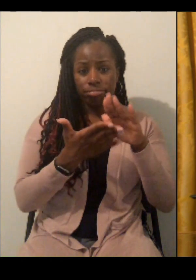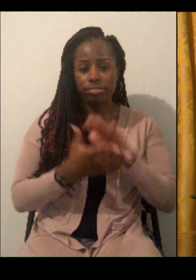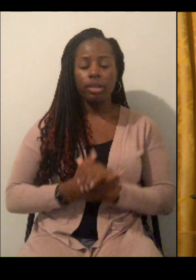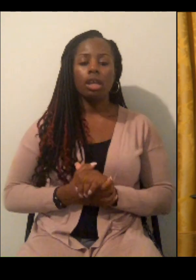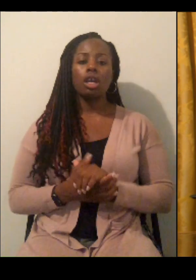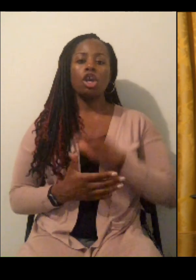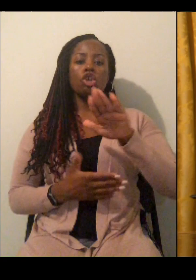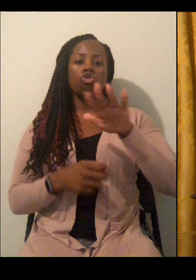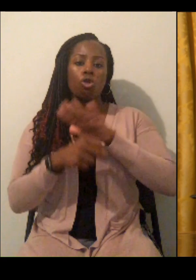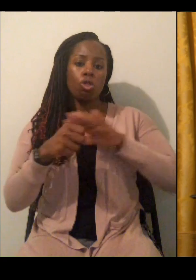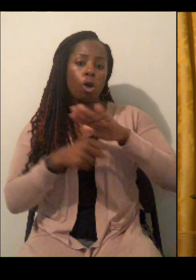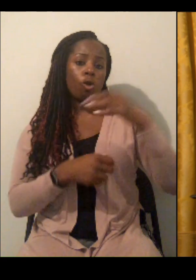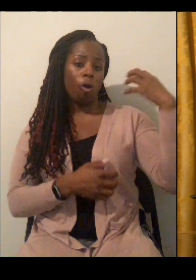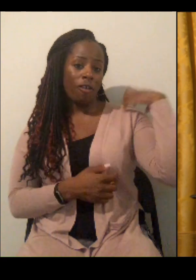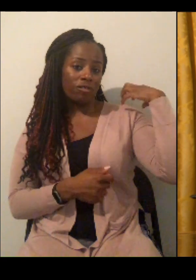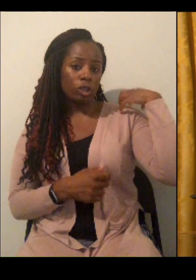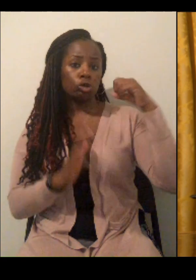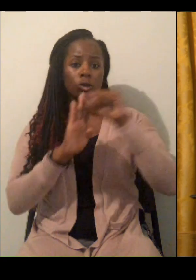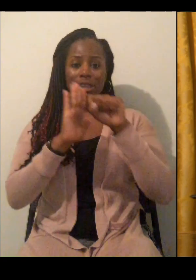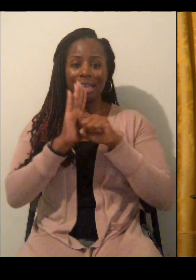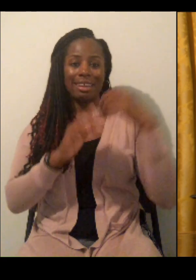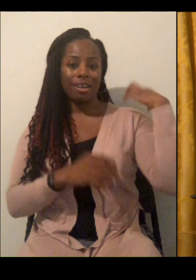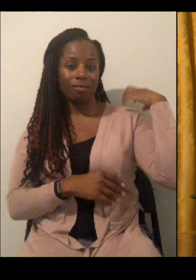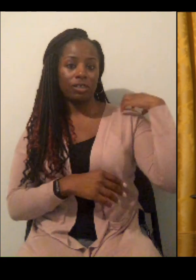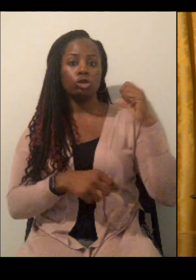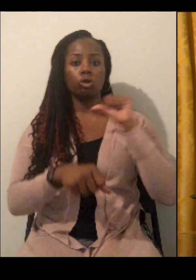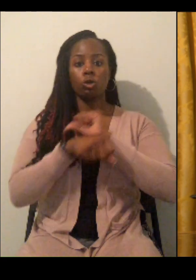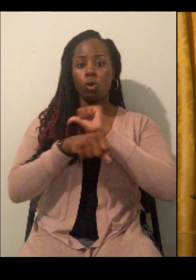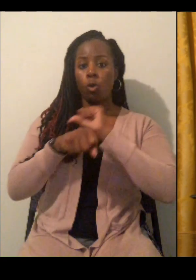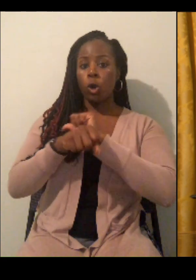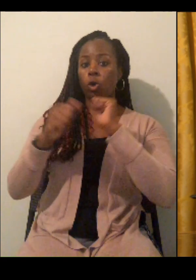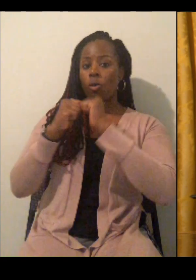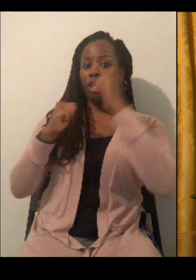are working closely with our federal health experts and they are the best for